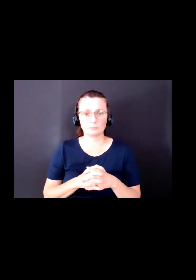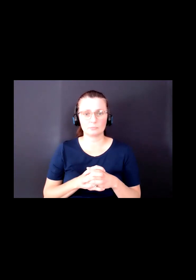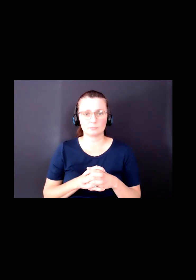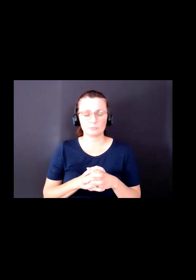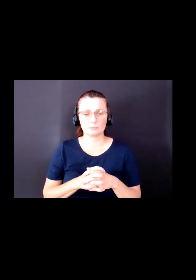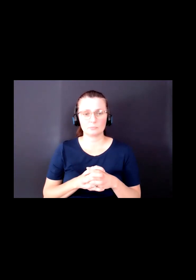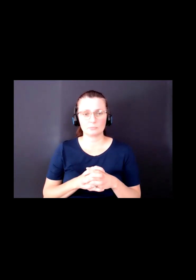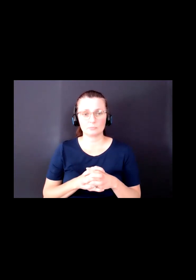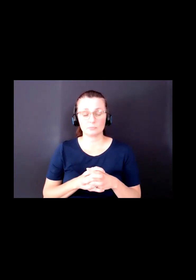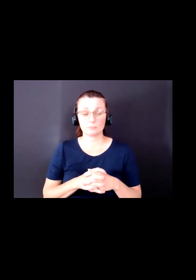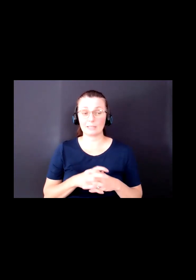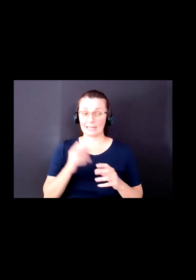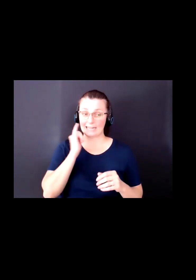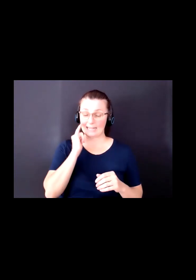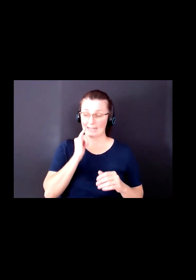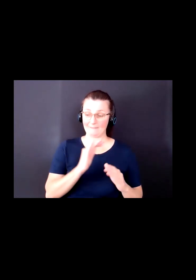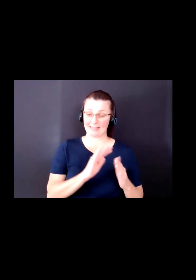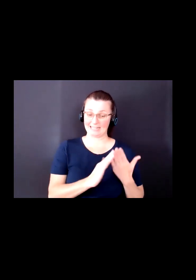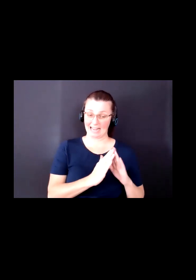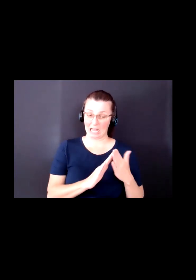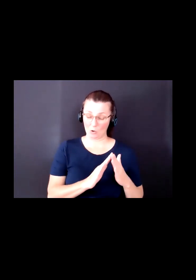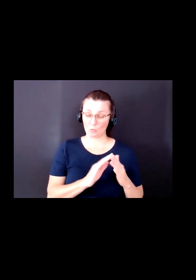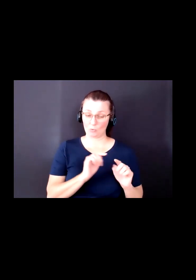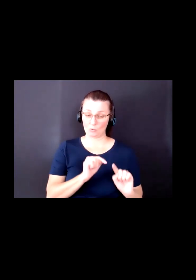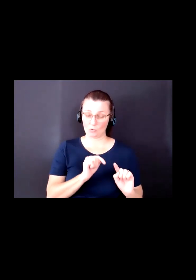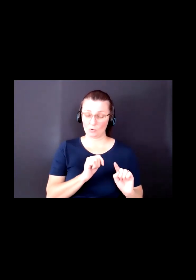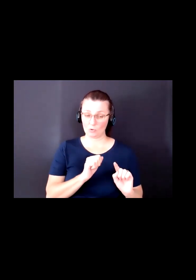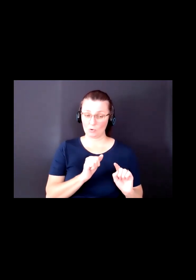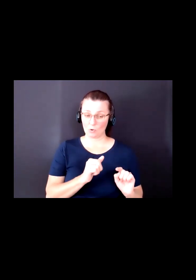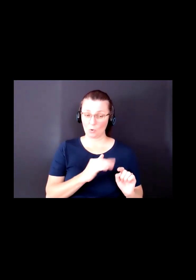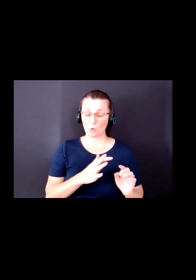town, a city or a town, or a state -- a state government agency --